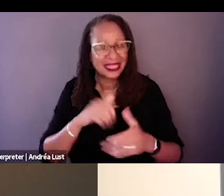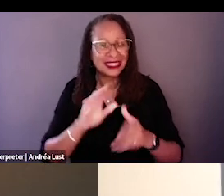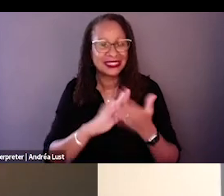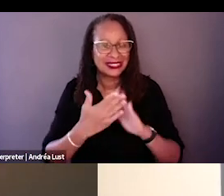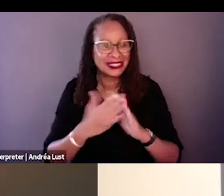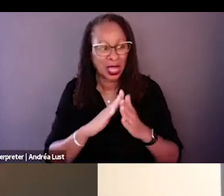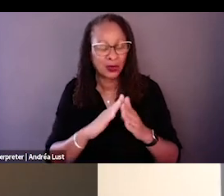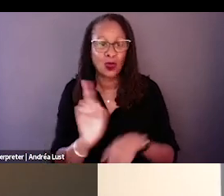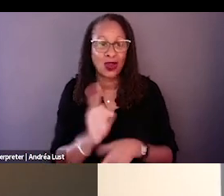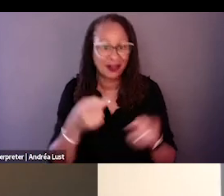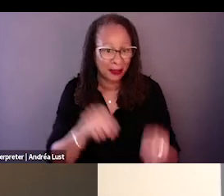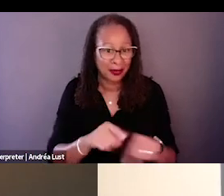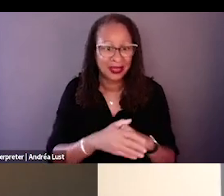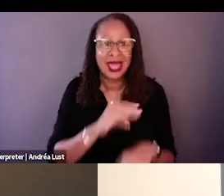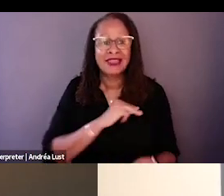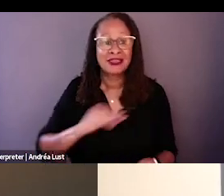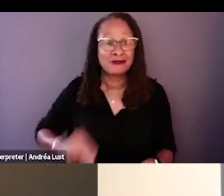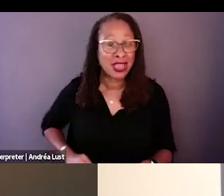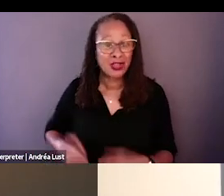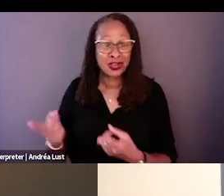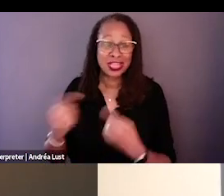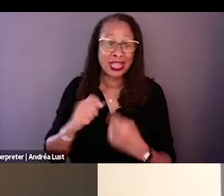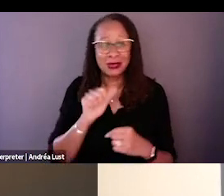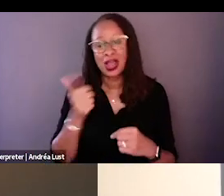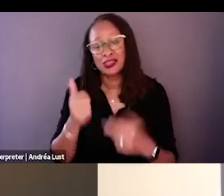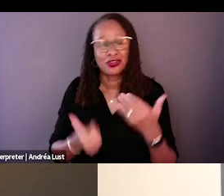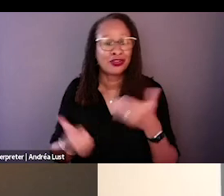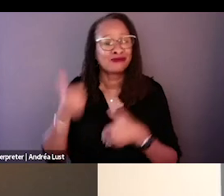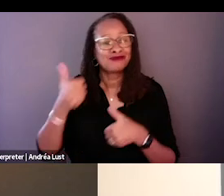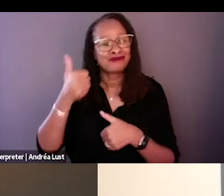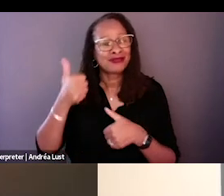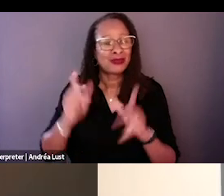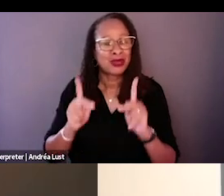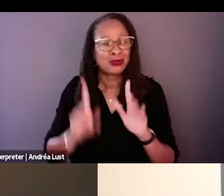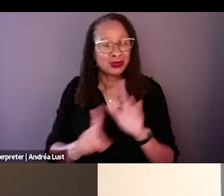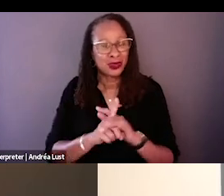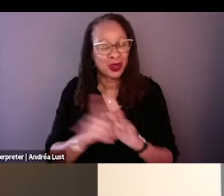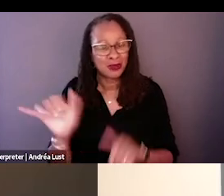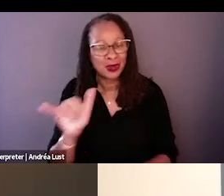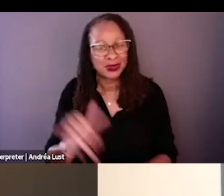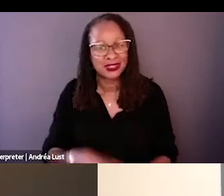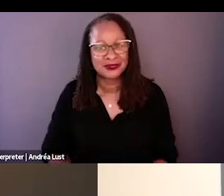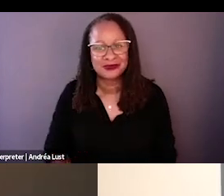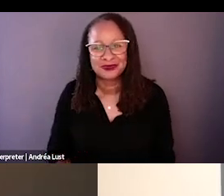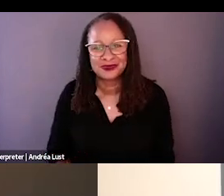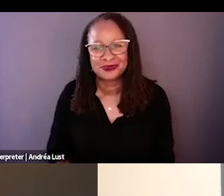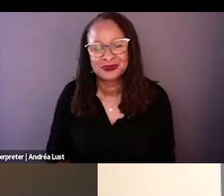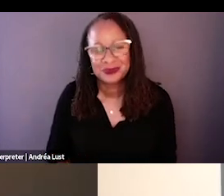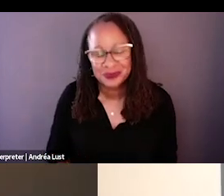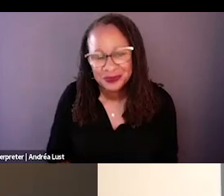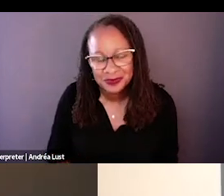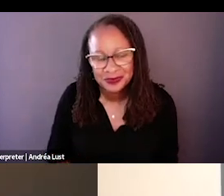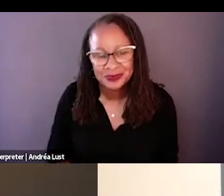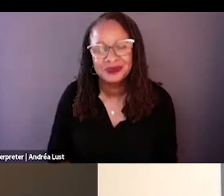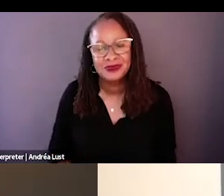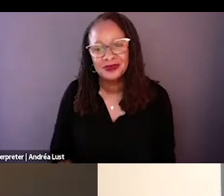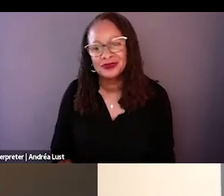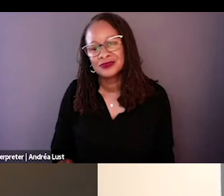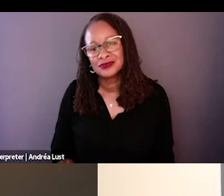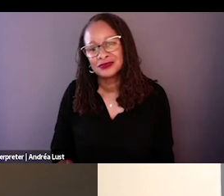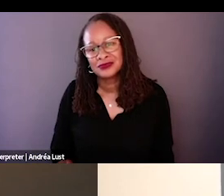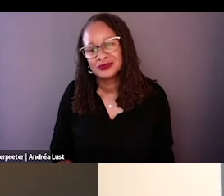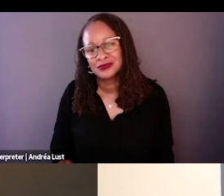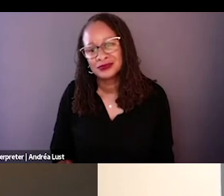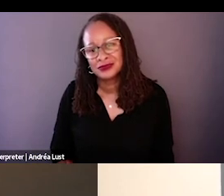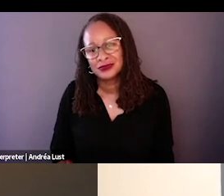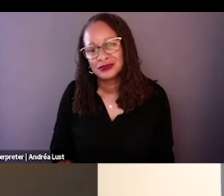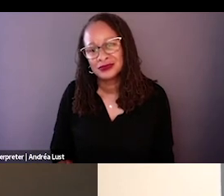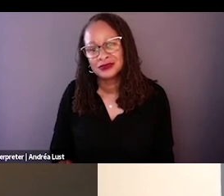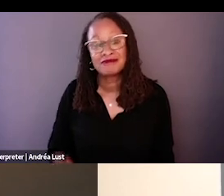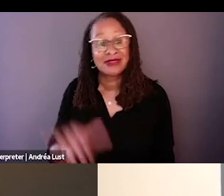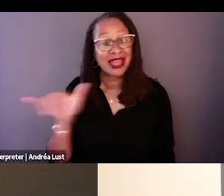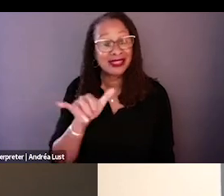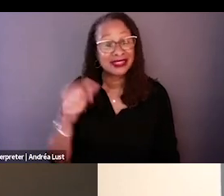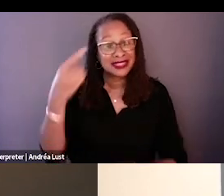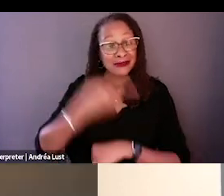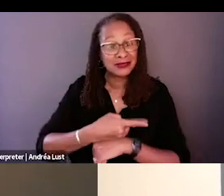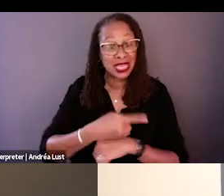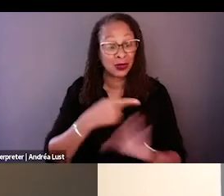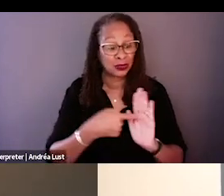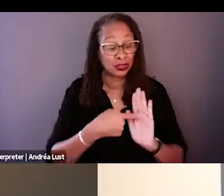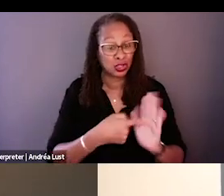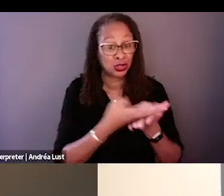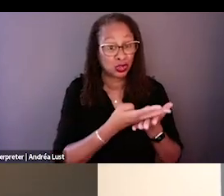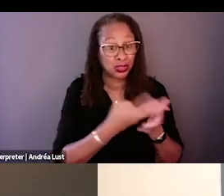had kids from Michelle, the school children that go to school in the Jewish school.